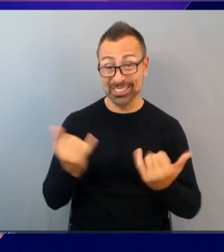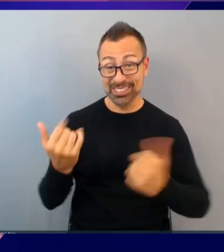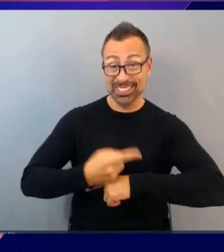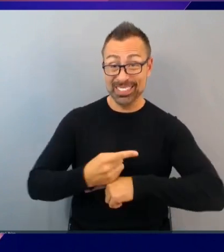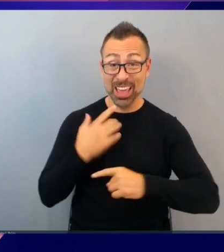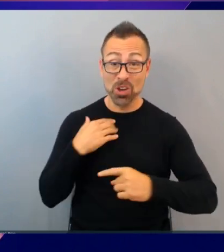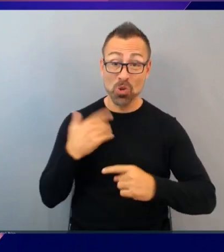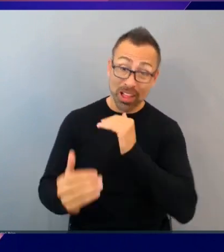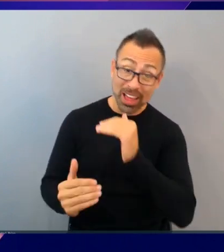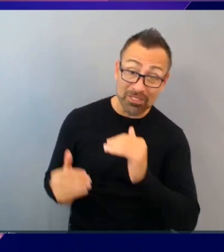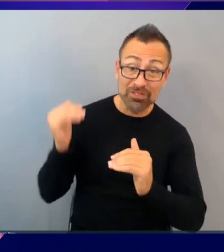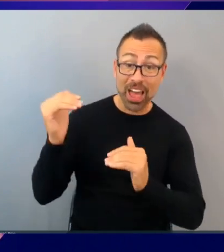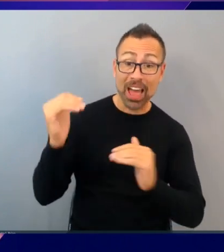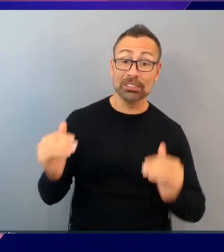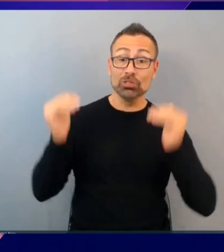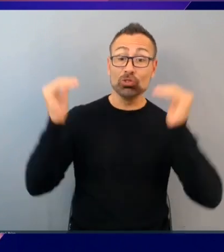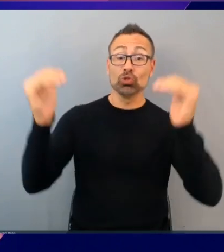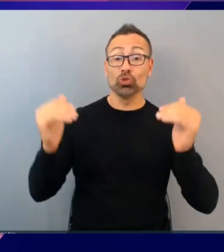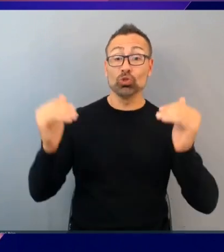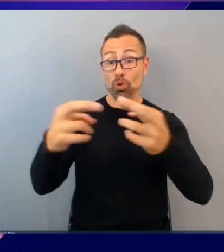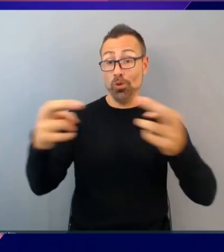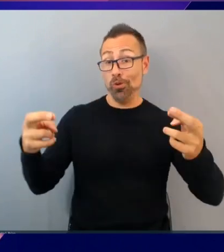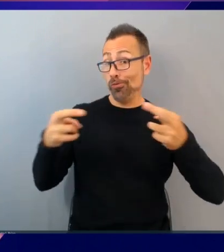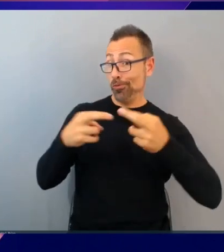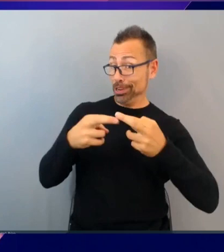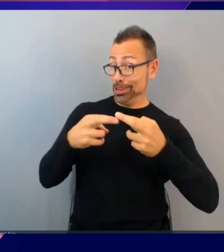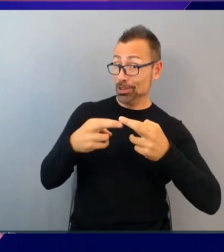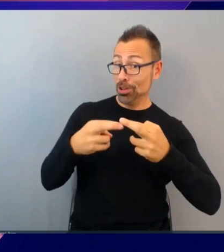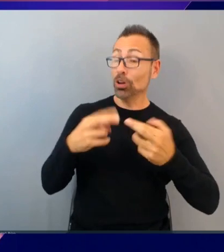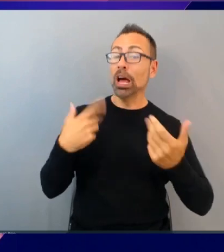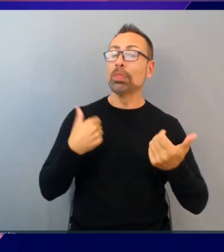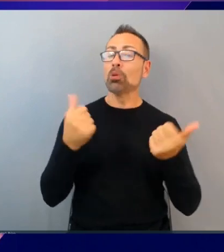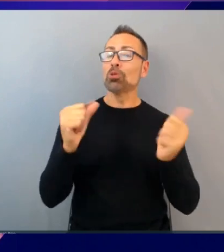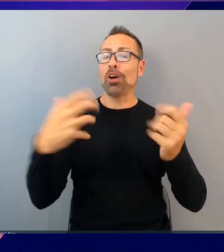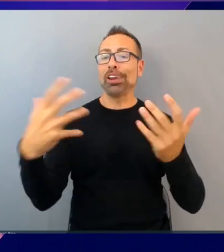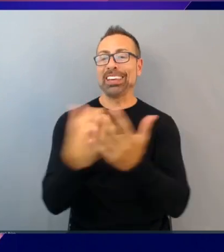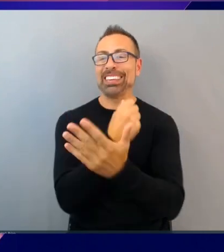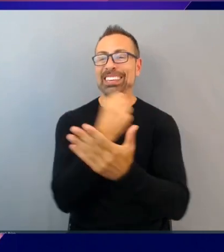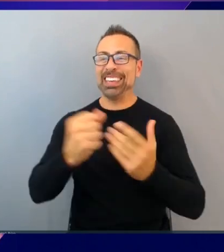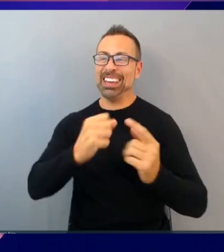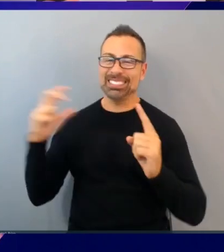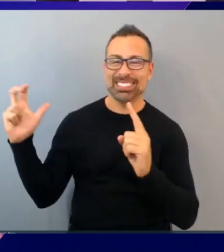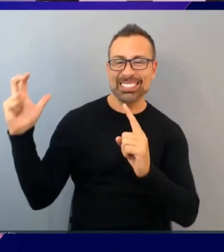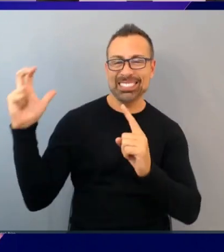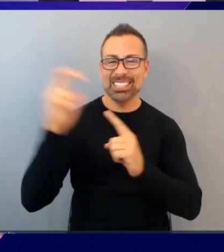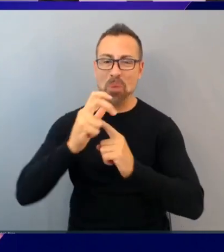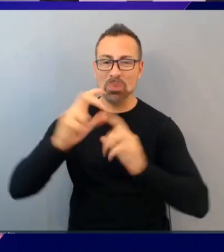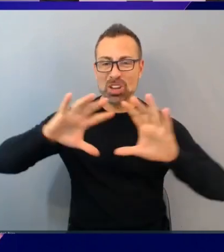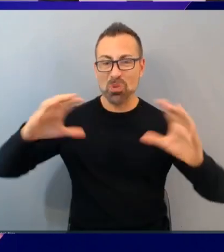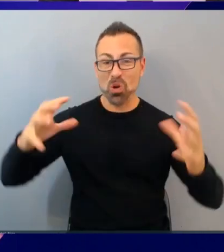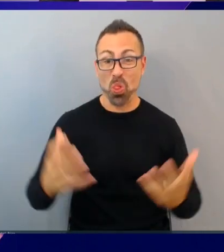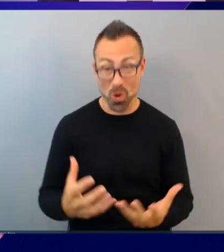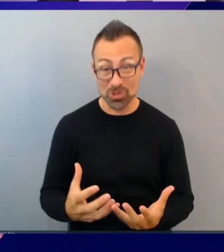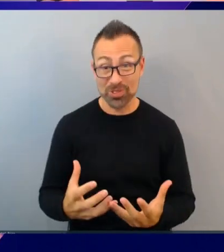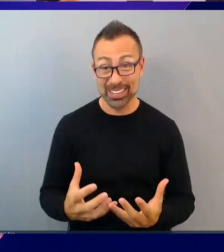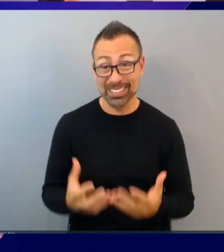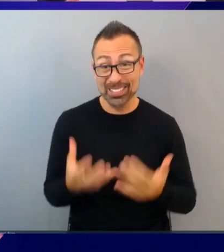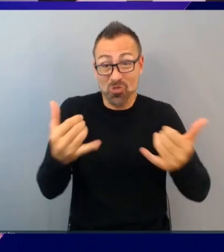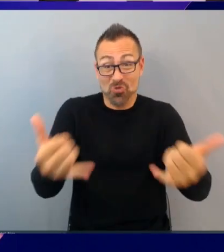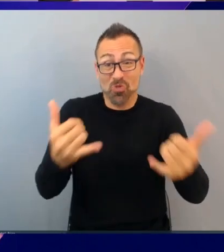where they will vie for a spot in the global championship. Ohh. - Oh, boy. So there are 50 AWS DeepRacer league competitors globally this year,